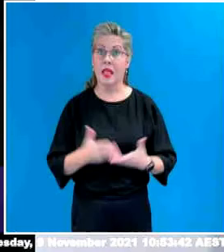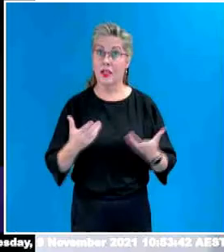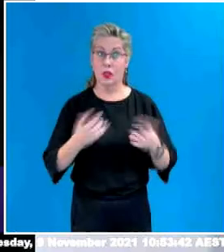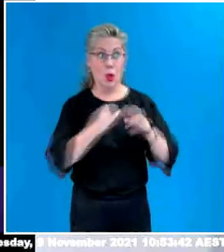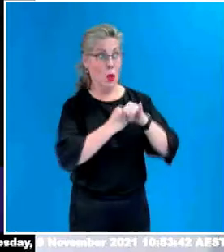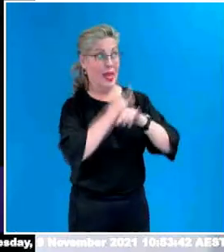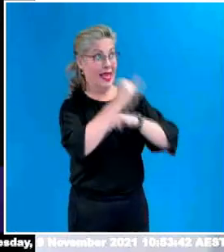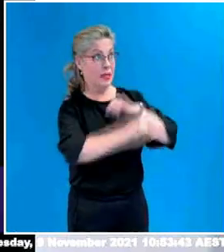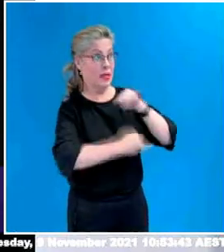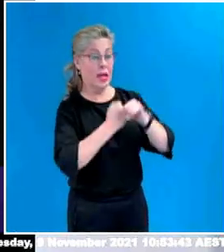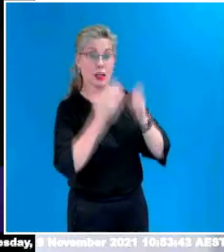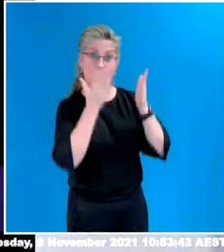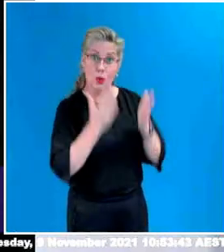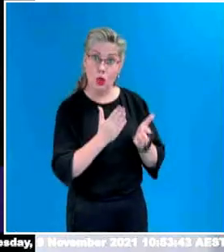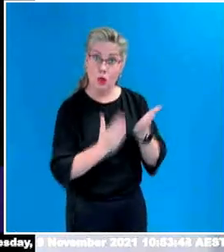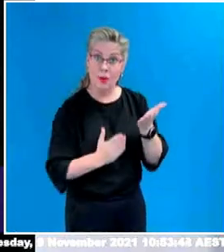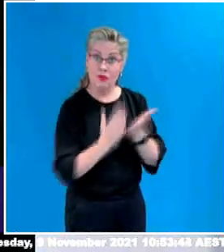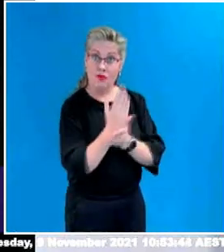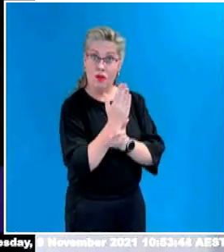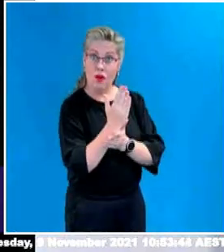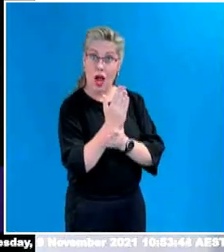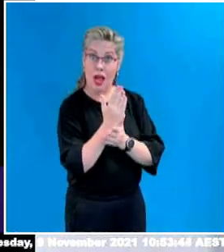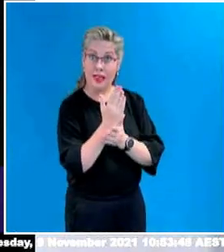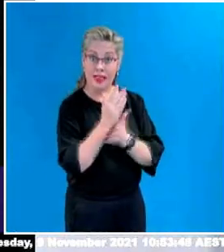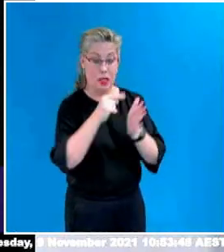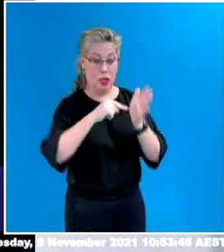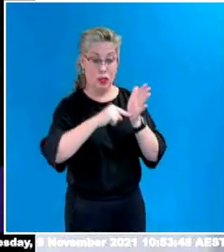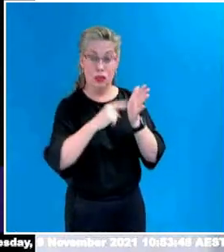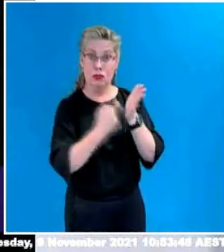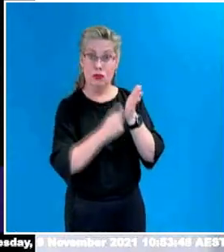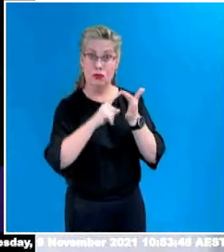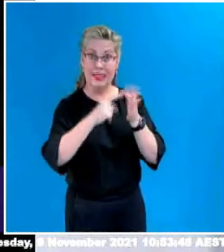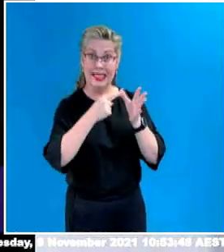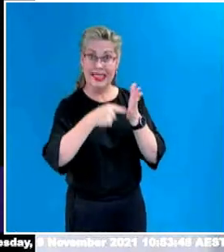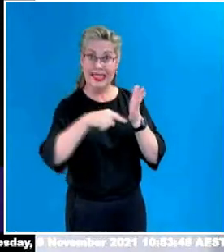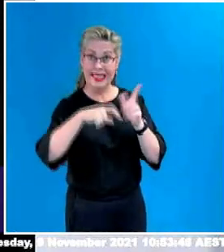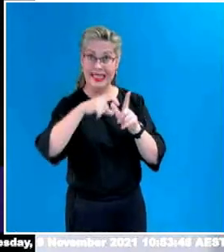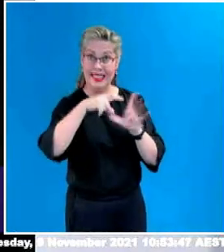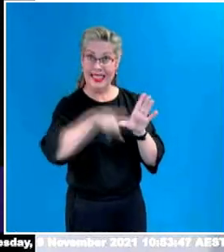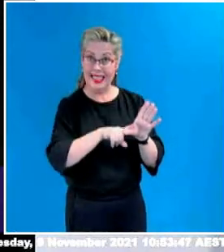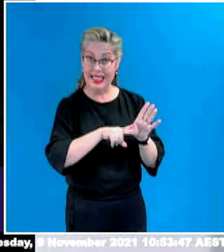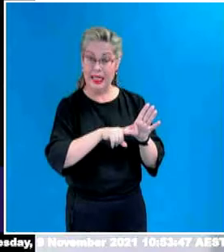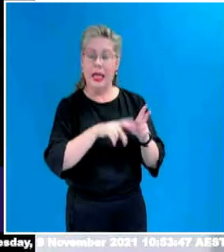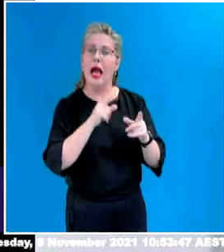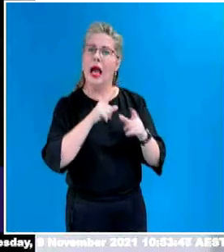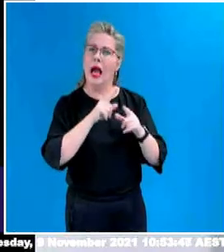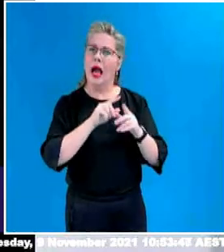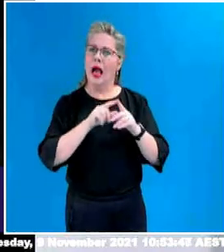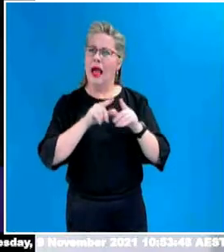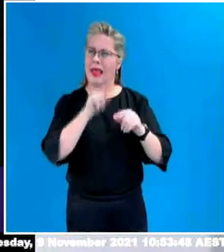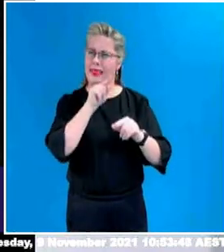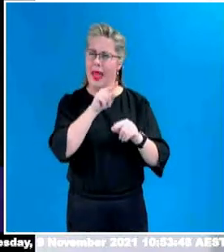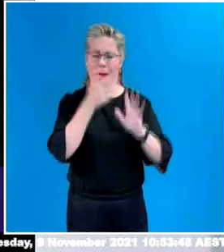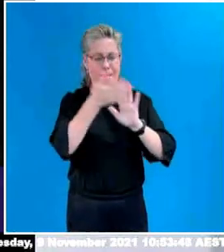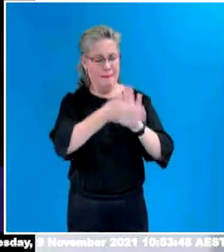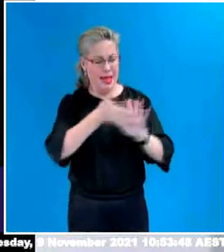about obligations between state parties or obligations state parties have to